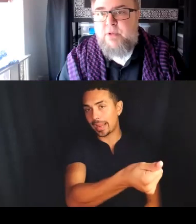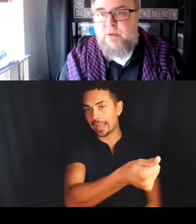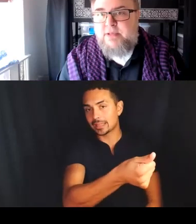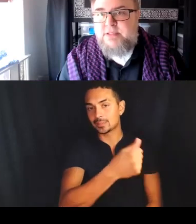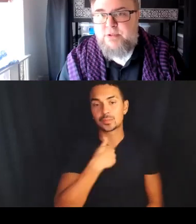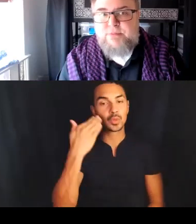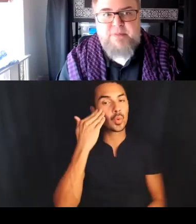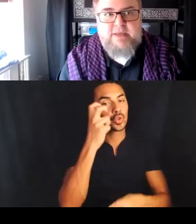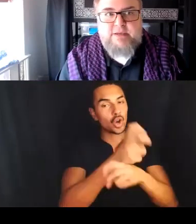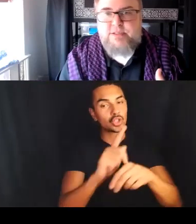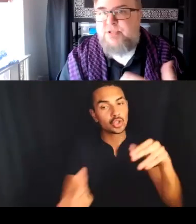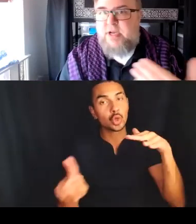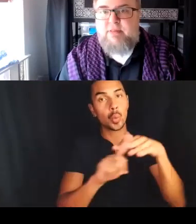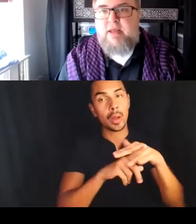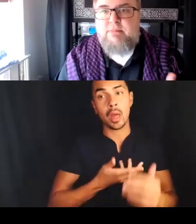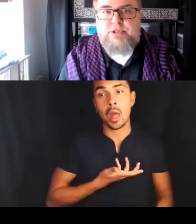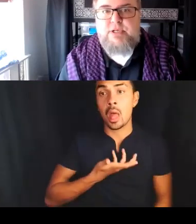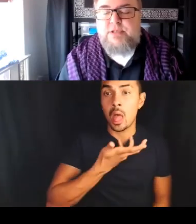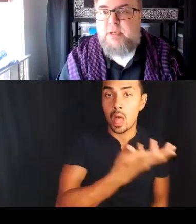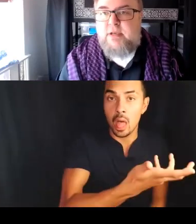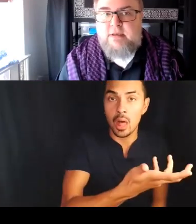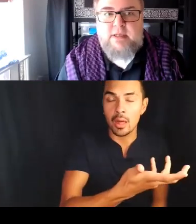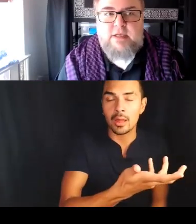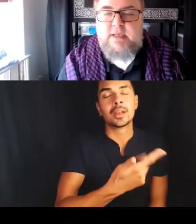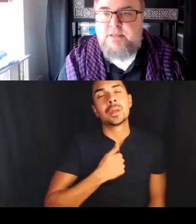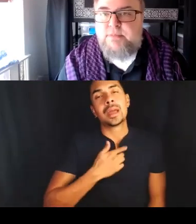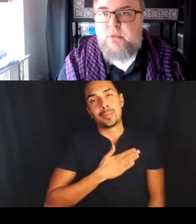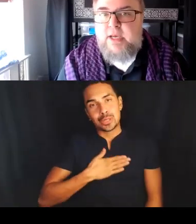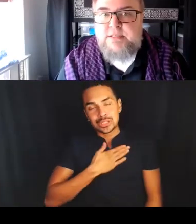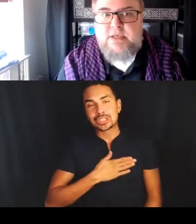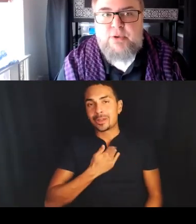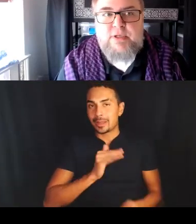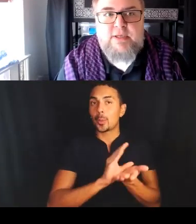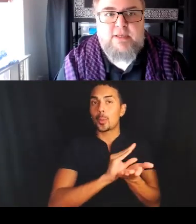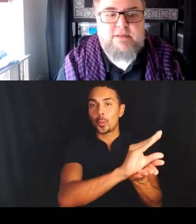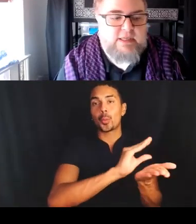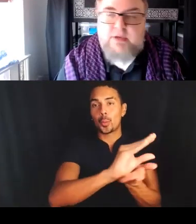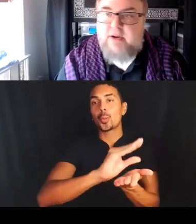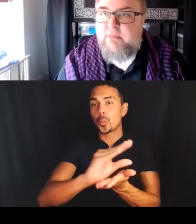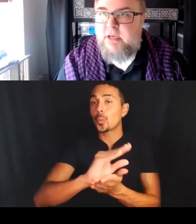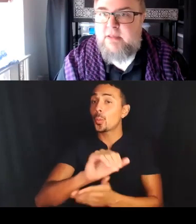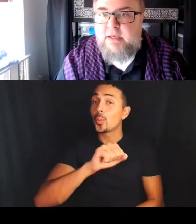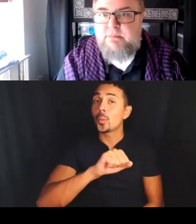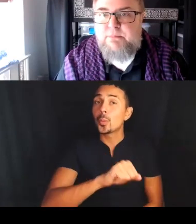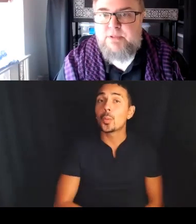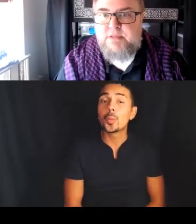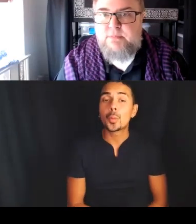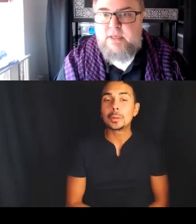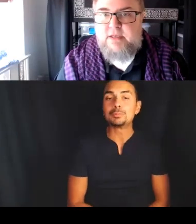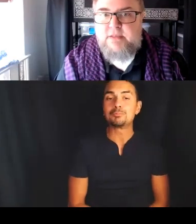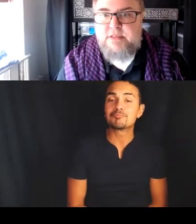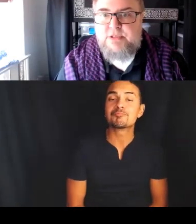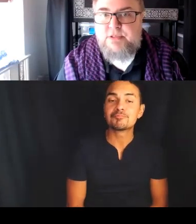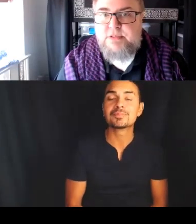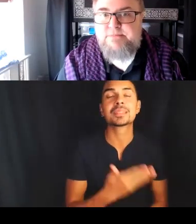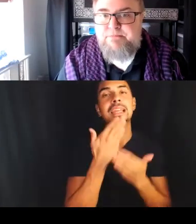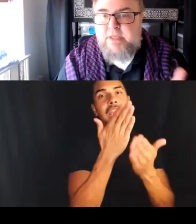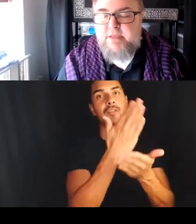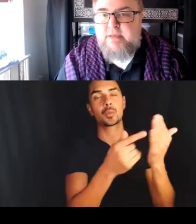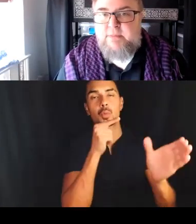and we want to share that appreciation in a tangible way. So thank you to everybody that participated in the sessions.